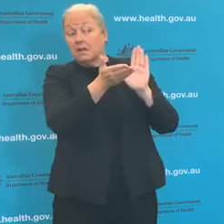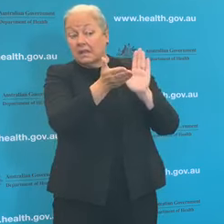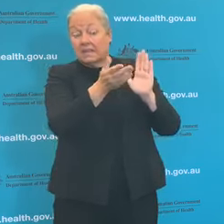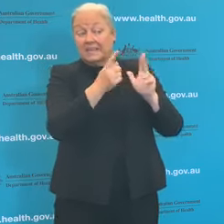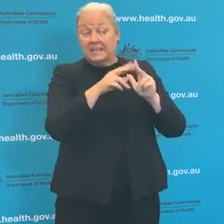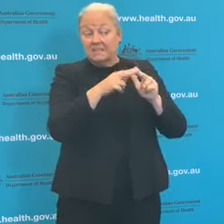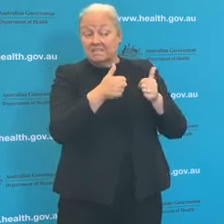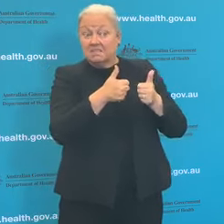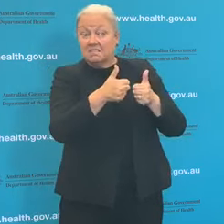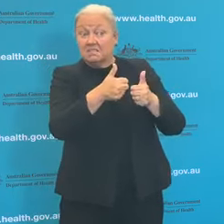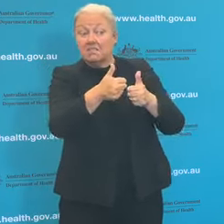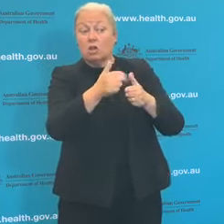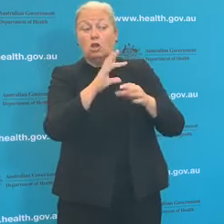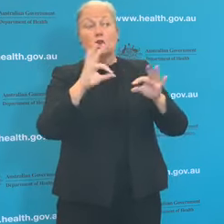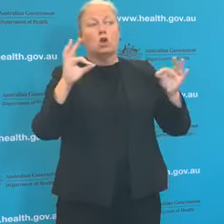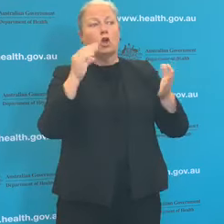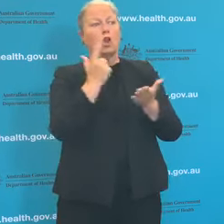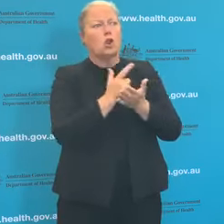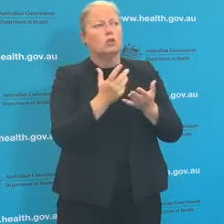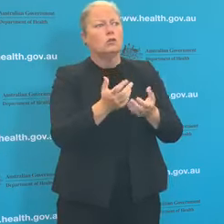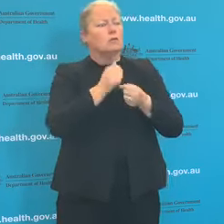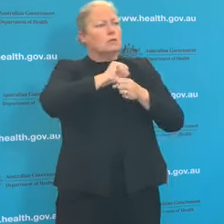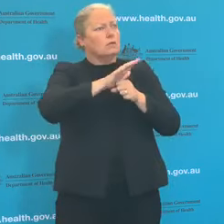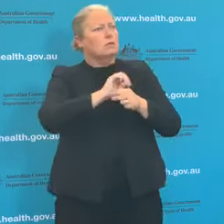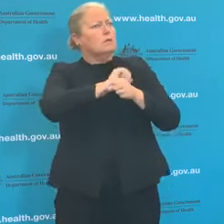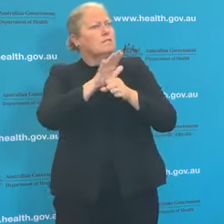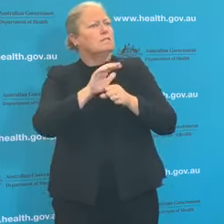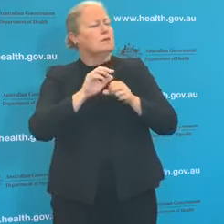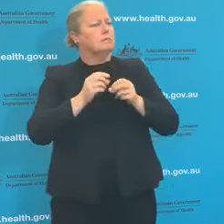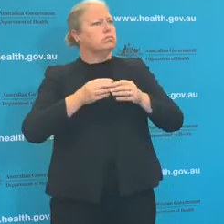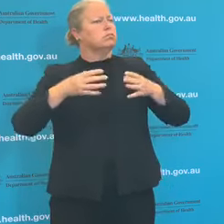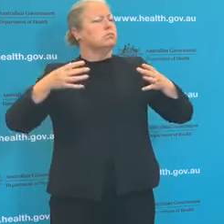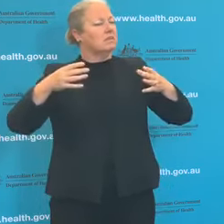we don't have a lot of cases I think there will be a case two to look at